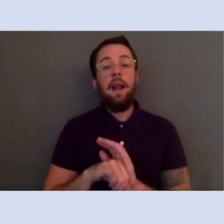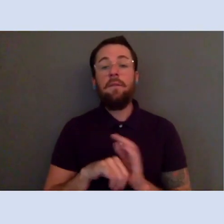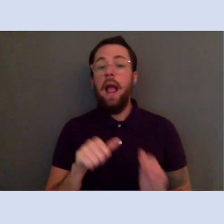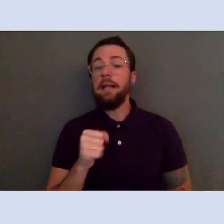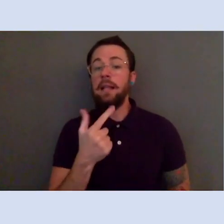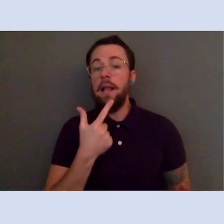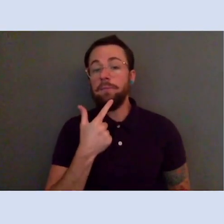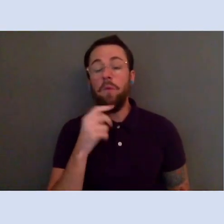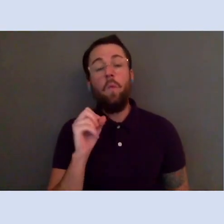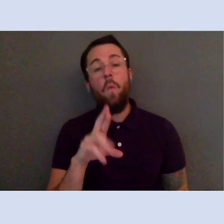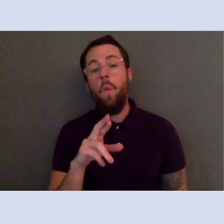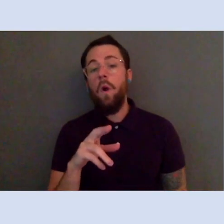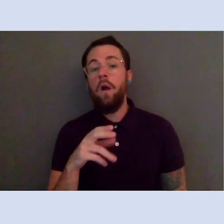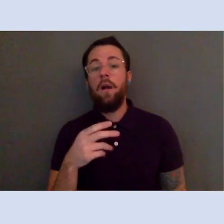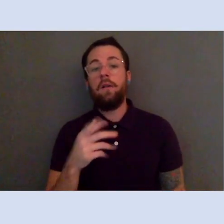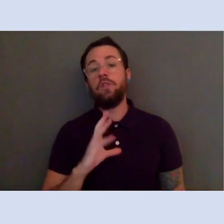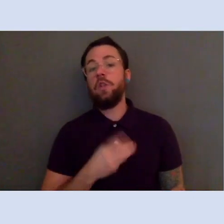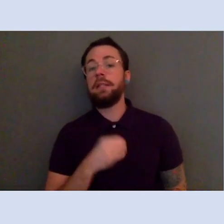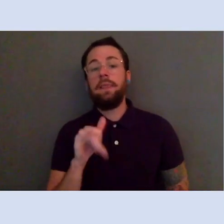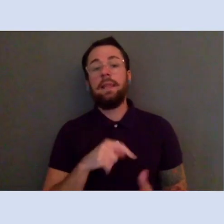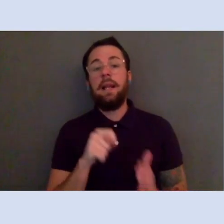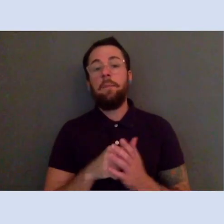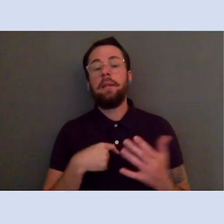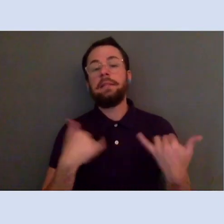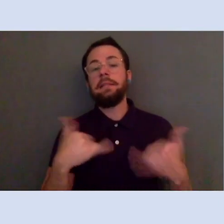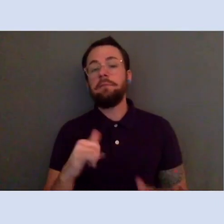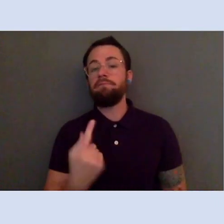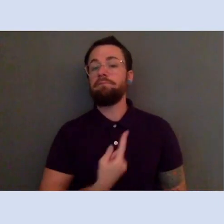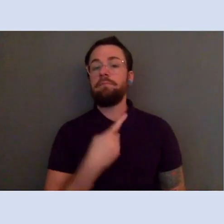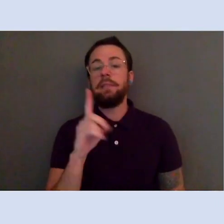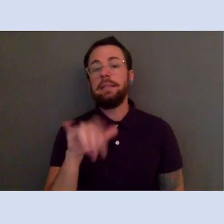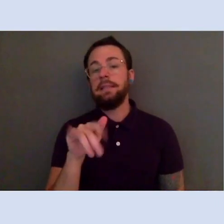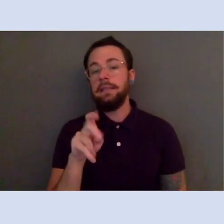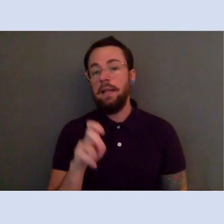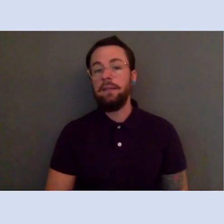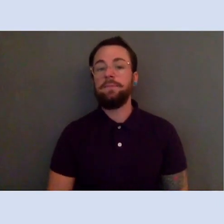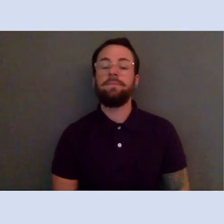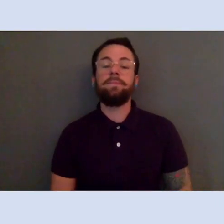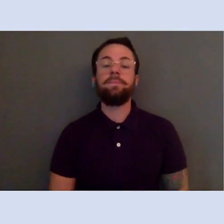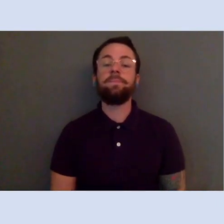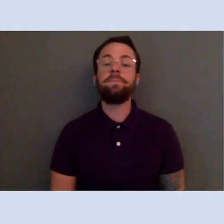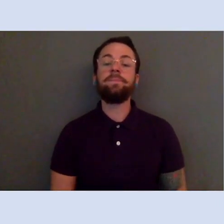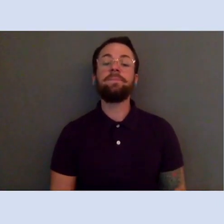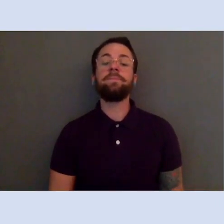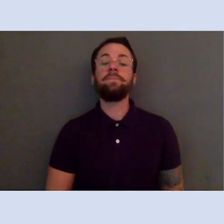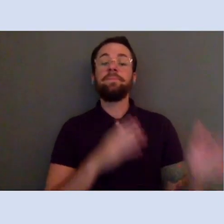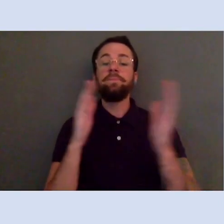So I got bombarded with homophobic comments in high school. I didn't know what I was yet.